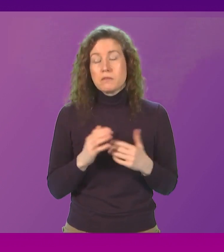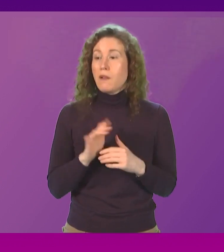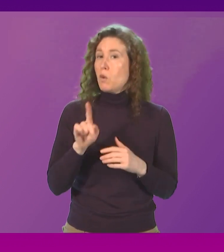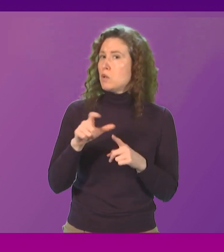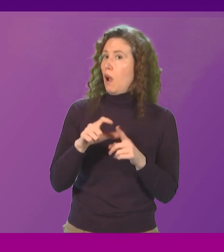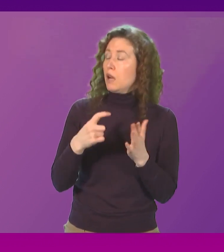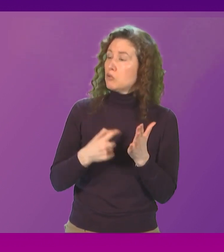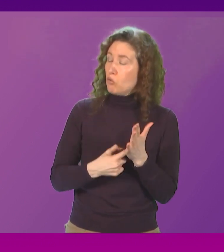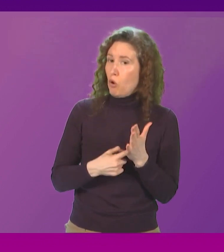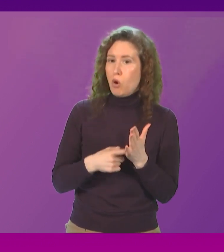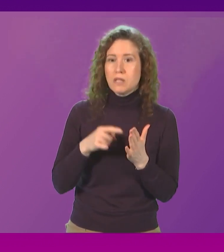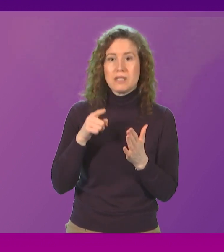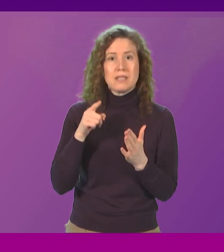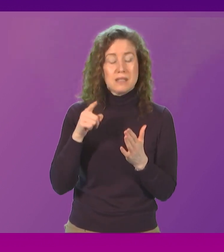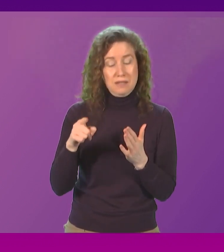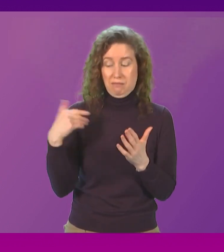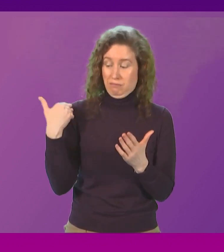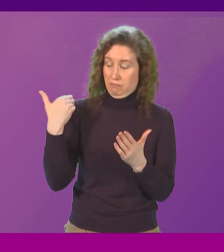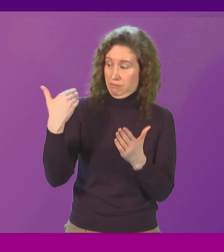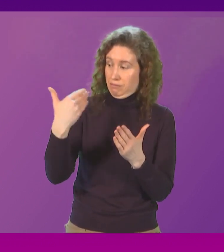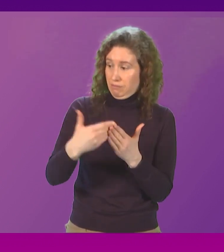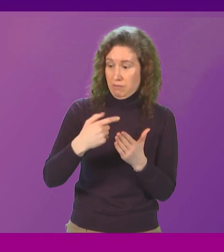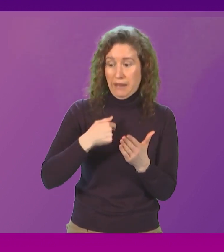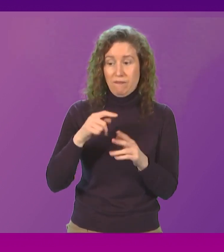That has not been the verdict of the Scottish people at any point during my time as First Minister.